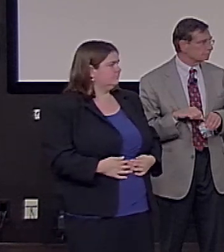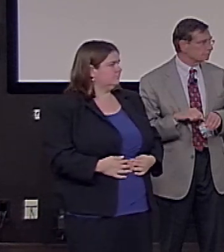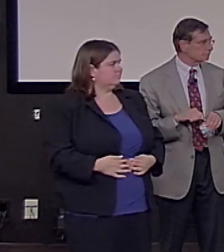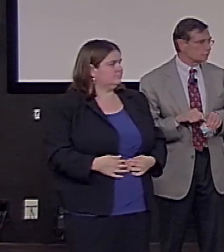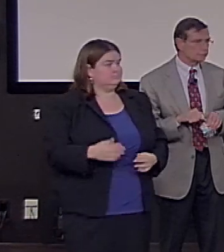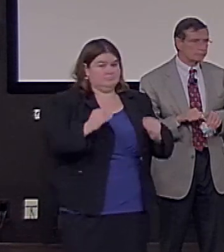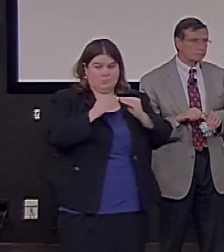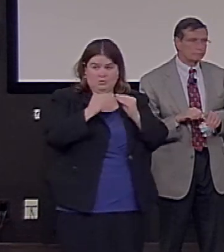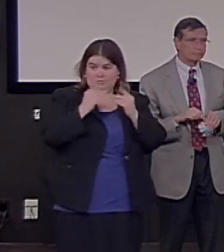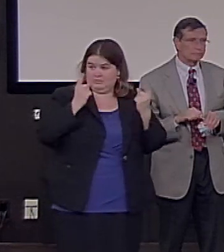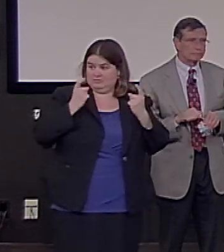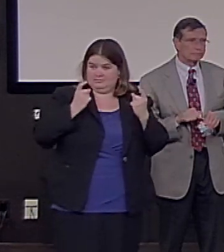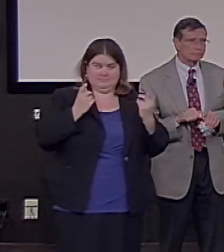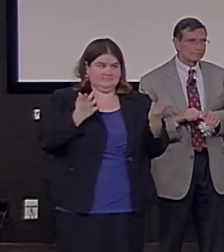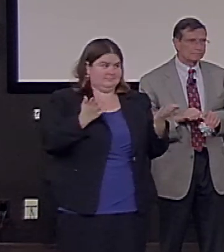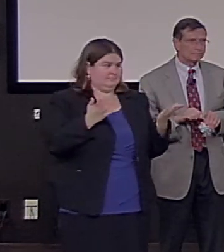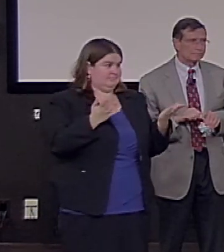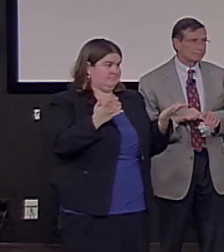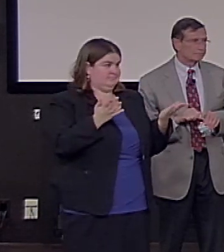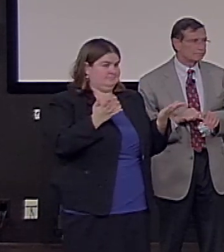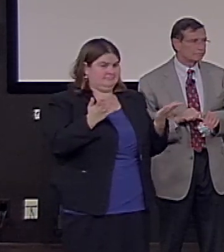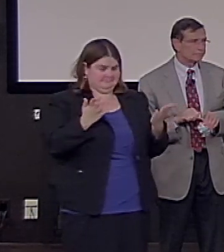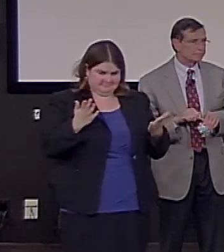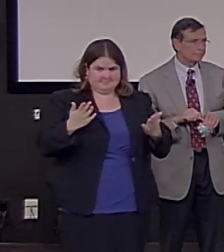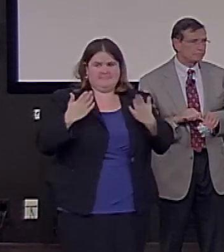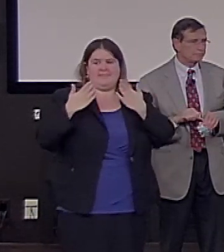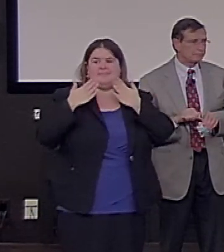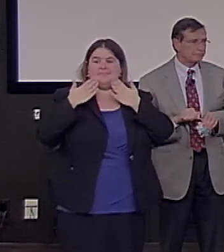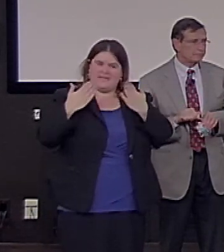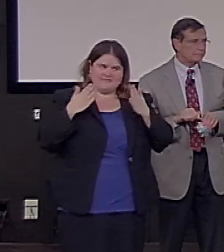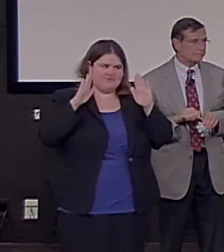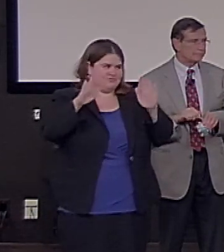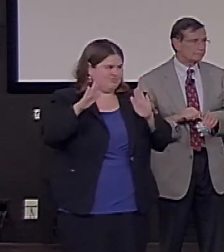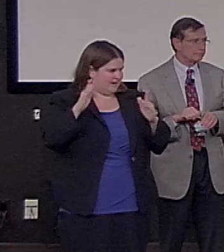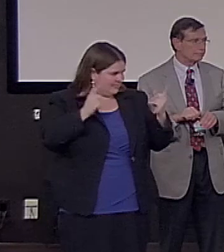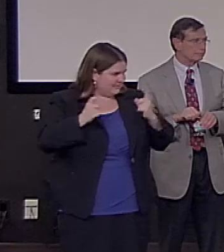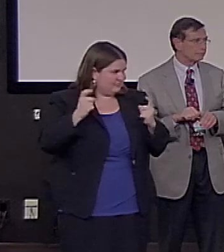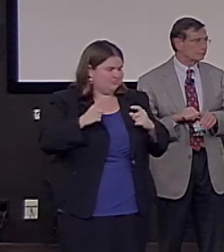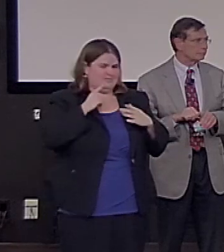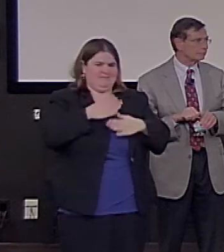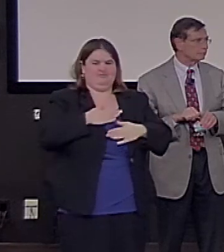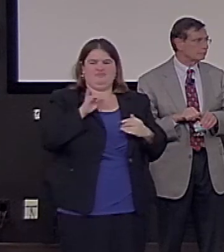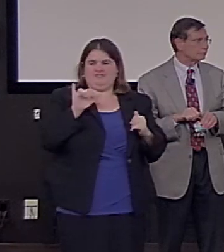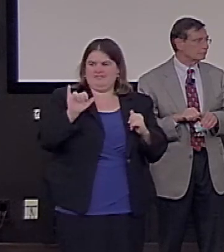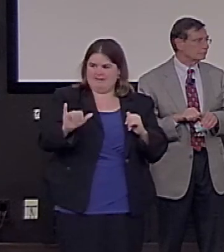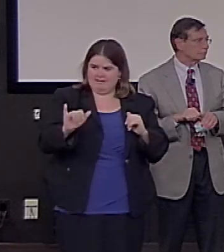Anyone else? Thank you for all of your great questions. We really appreciate them.